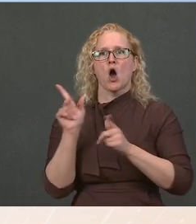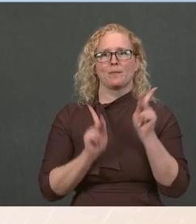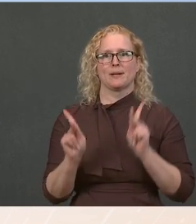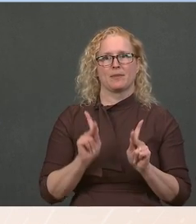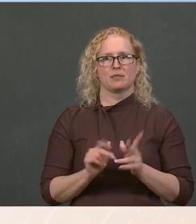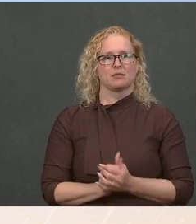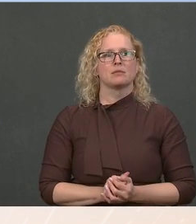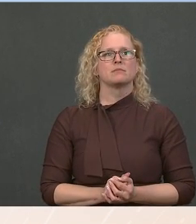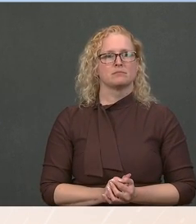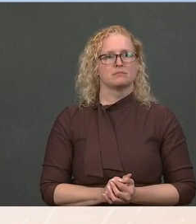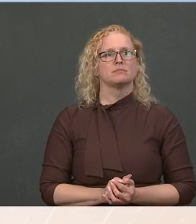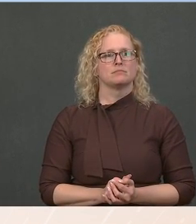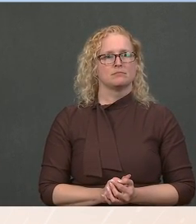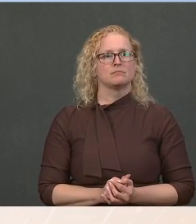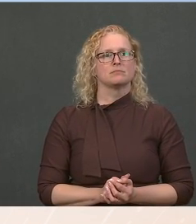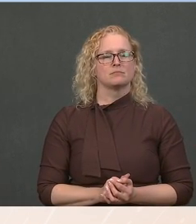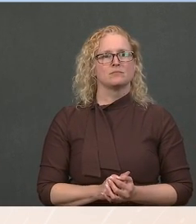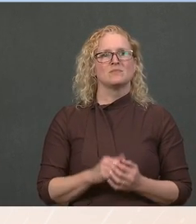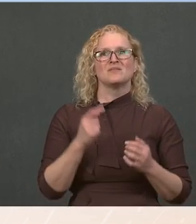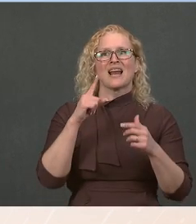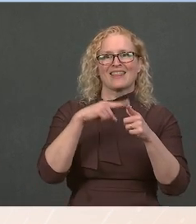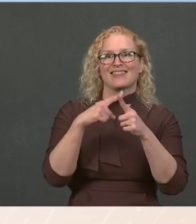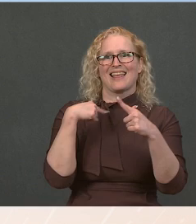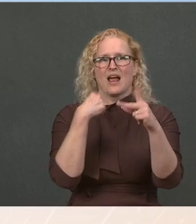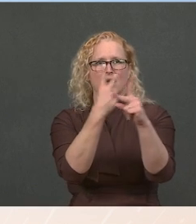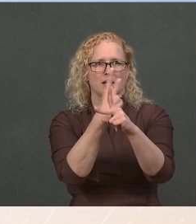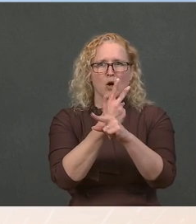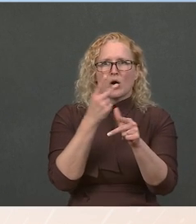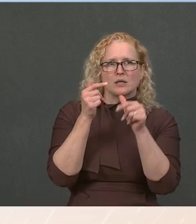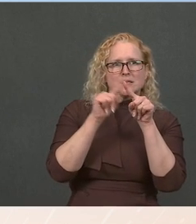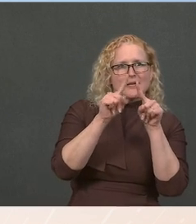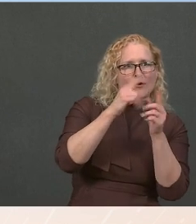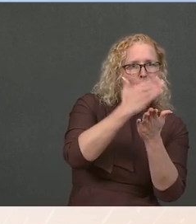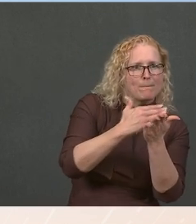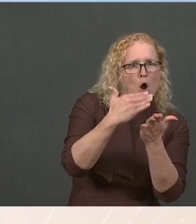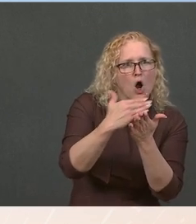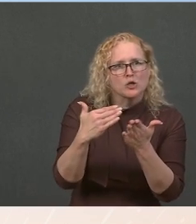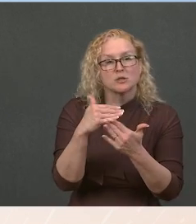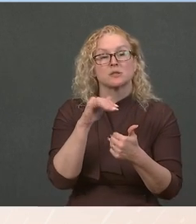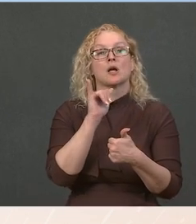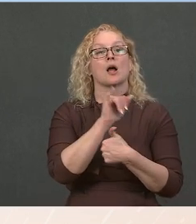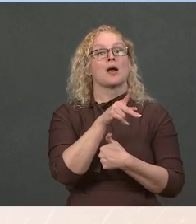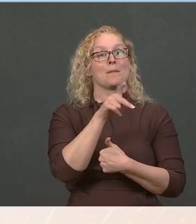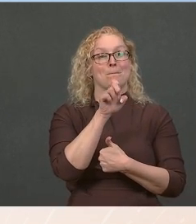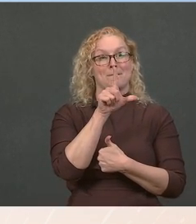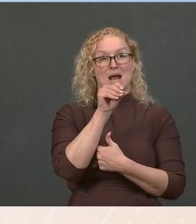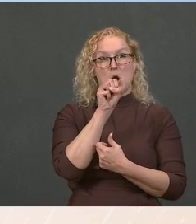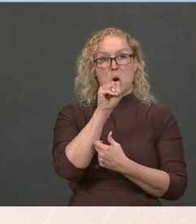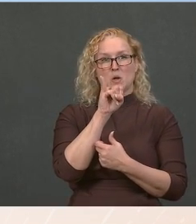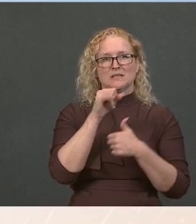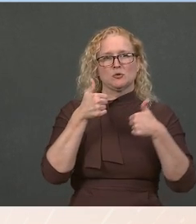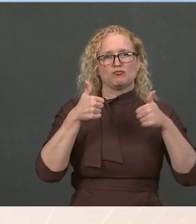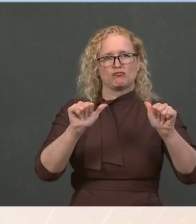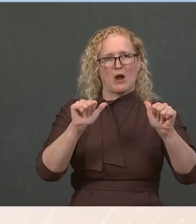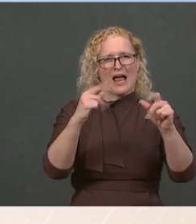And right now, Speaker Pelosi and her leadership is working to getting a vote on Build Back Better and moving forward with BIF.